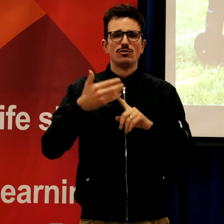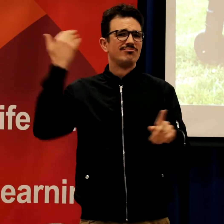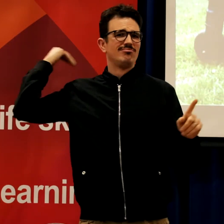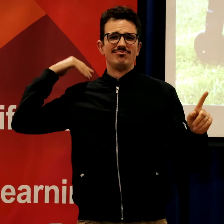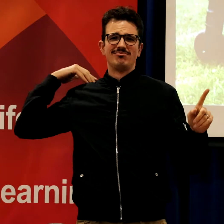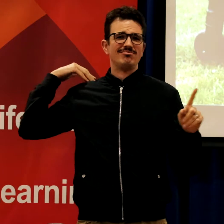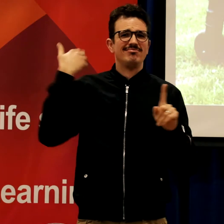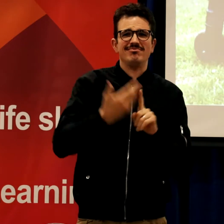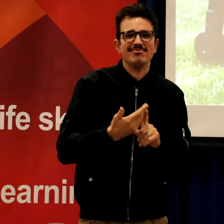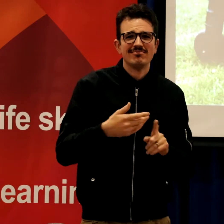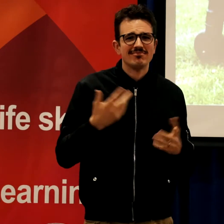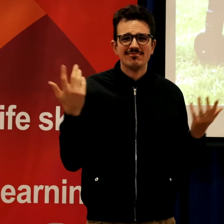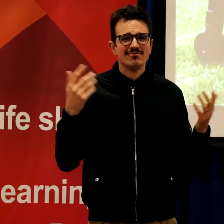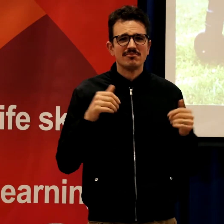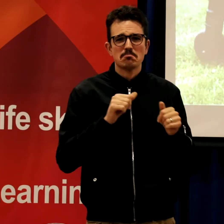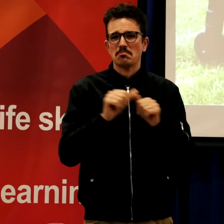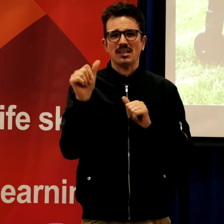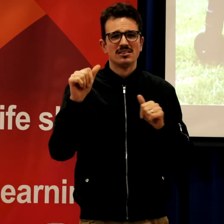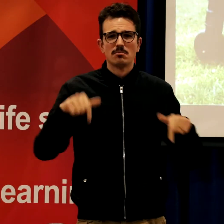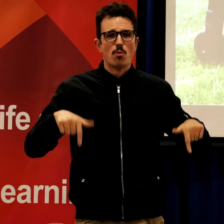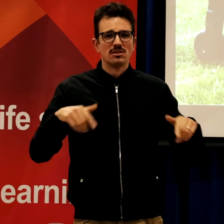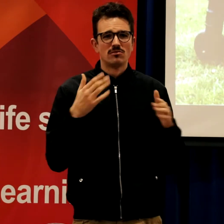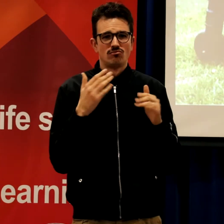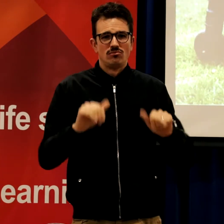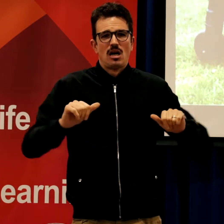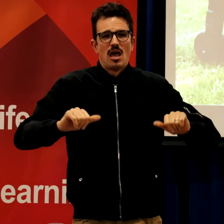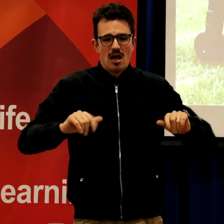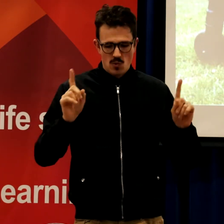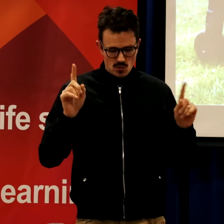the management that we’ve got, it’s just been absolutely awesome.